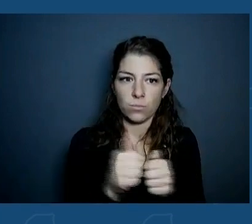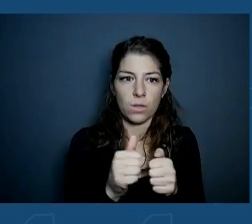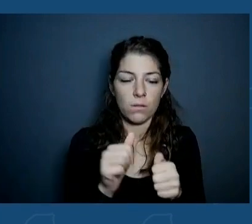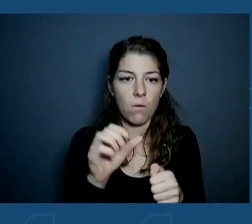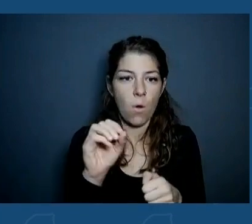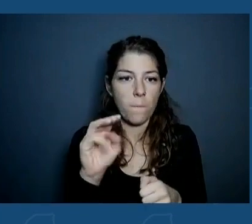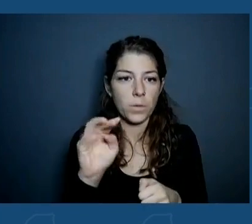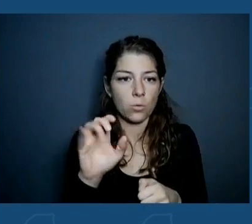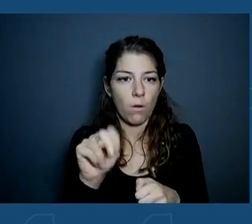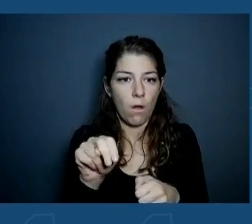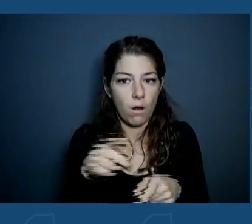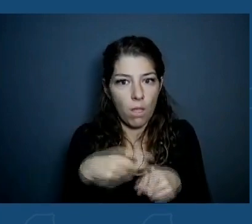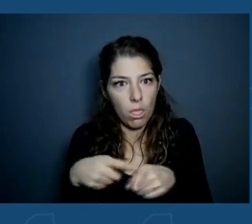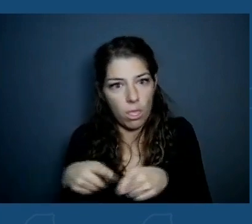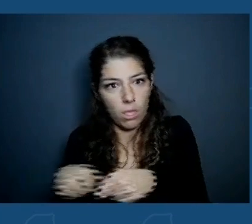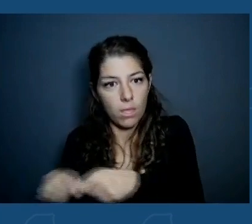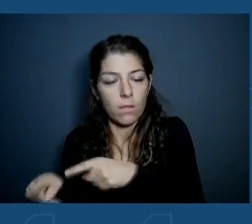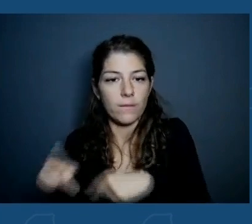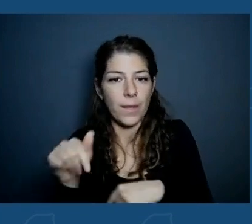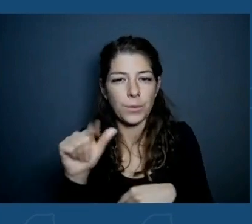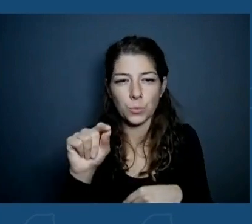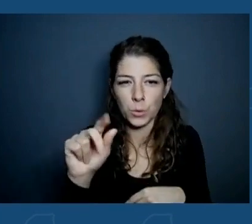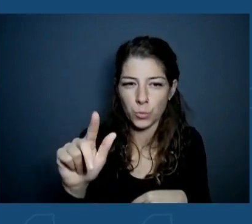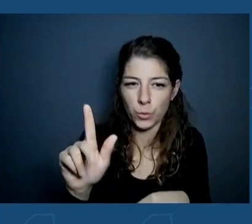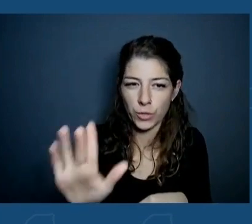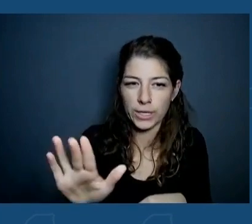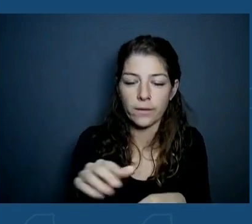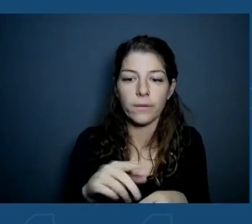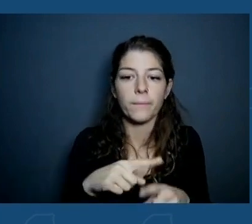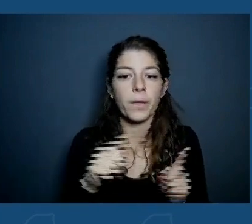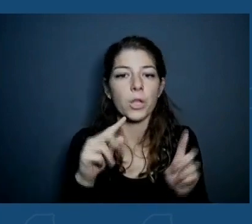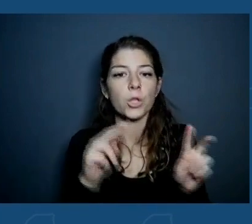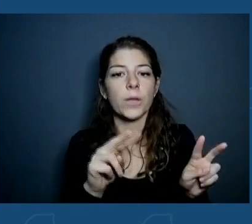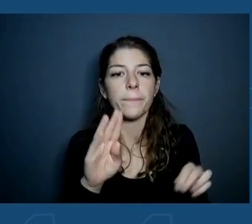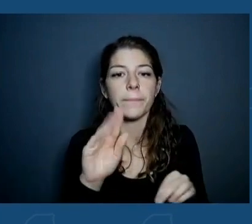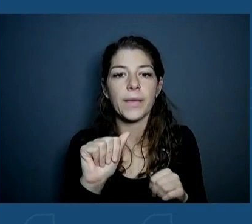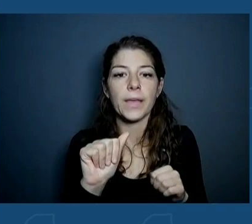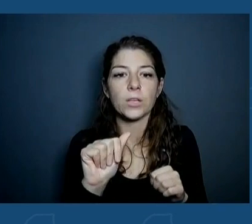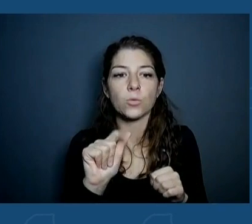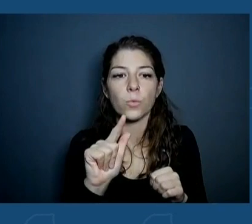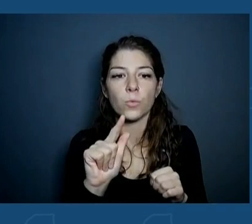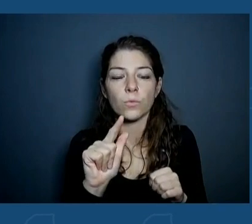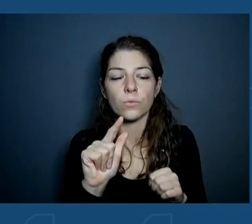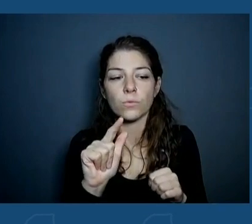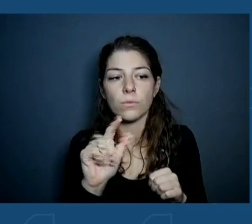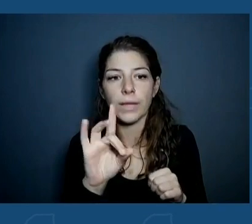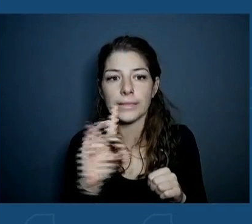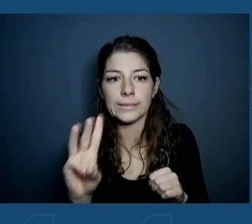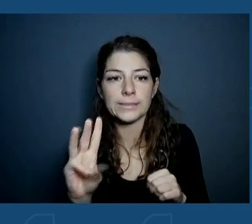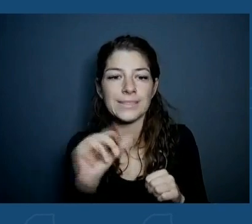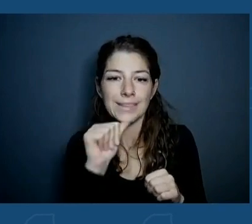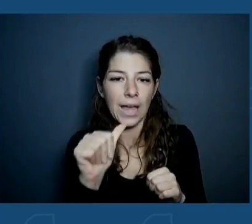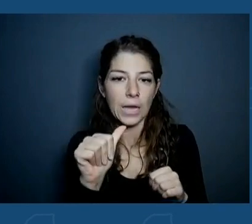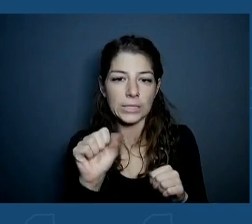WHY DOES THE WORLD HEALTH ORGANIZATION CARE ABOUT IT. IT WAS JUST DIFFERENT. IN 2023, WE WERE DEALING WITH